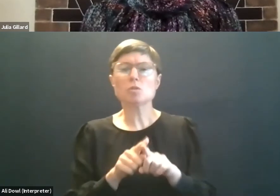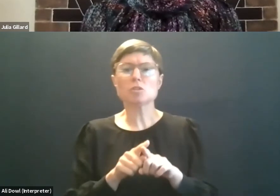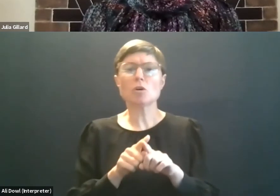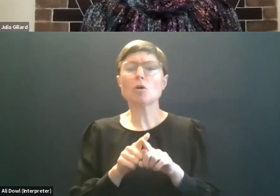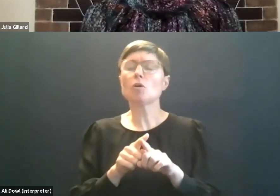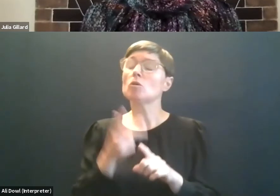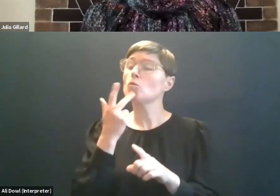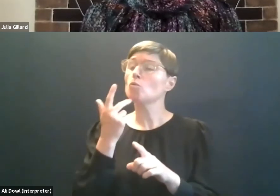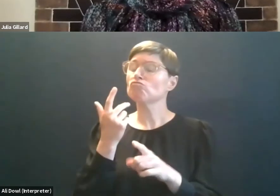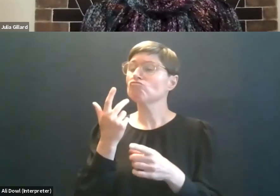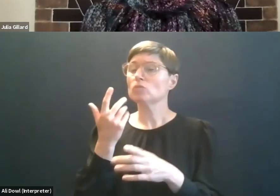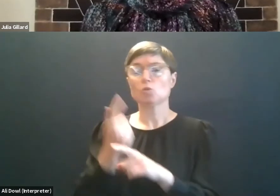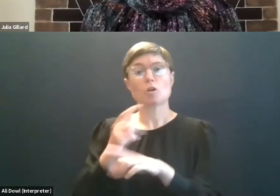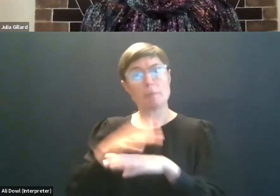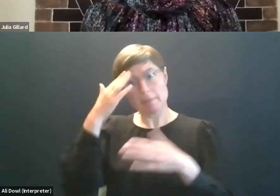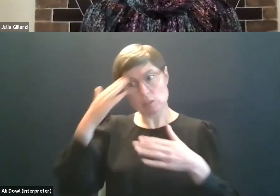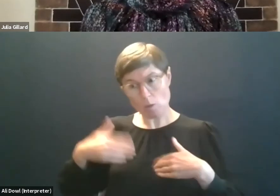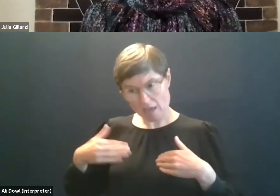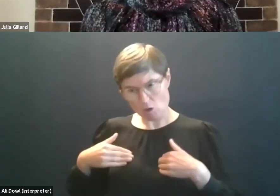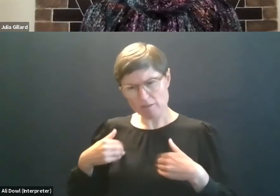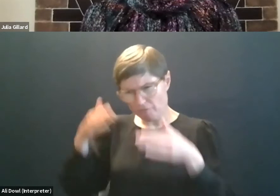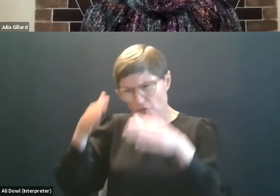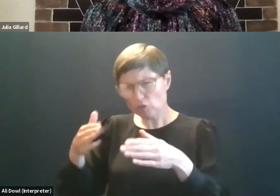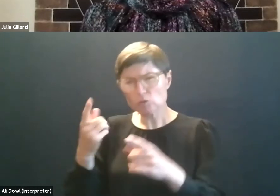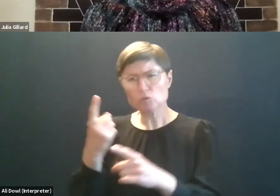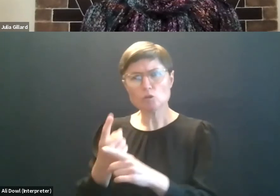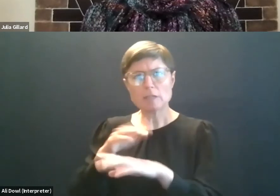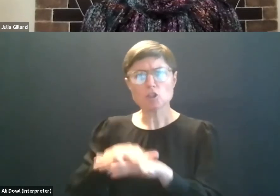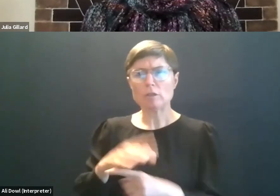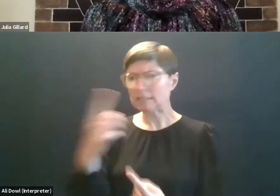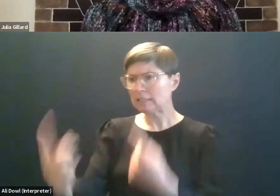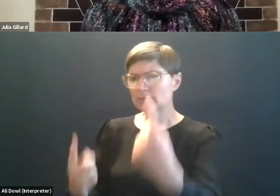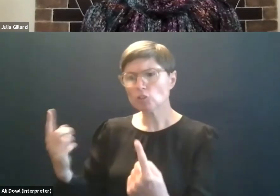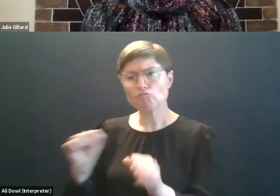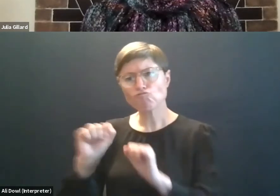when it comes to mental health rather than thinking about groups of people and social